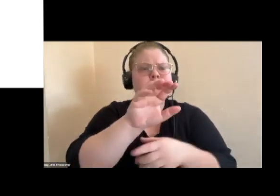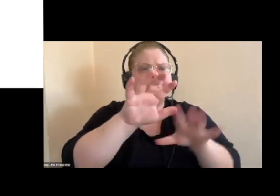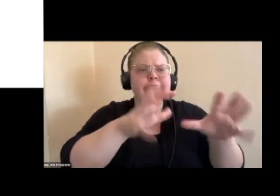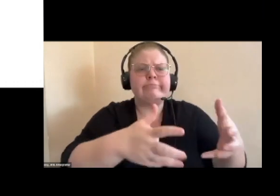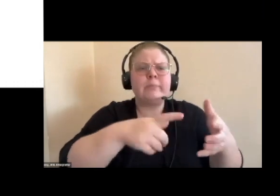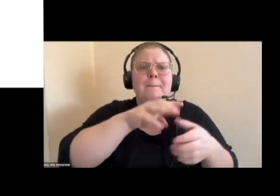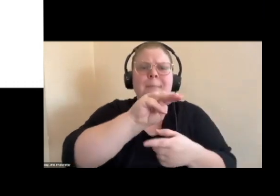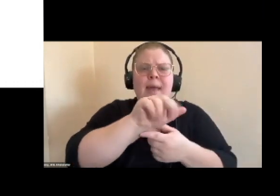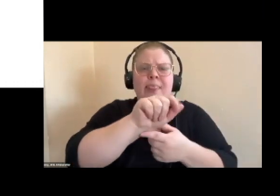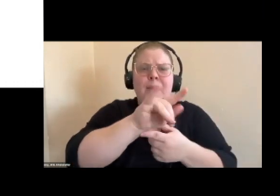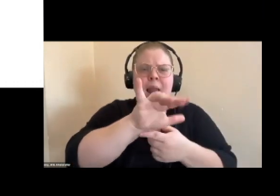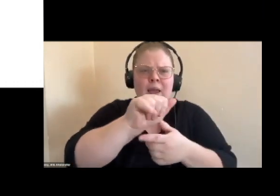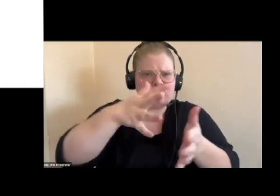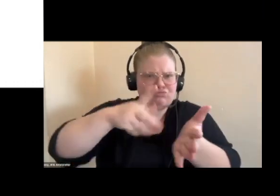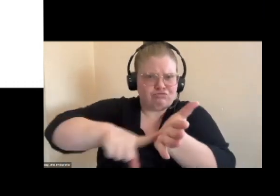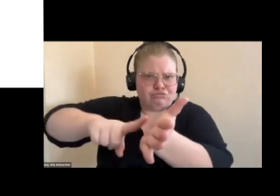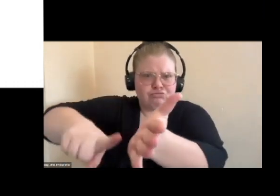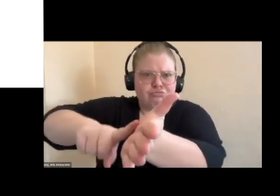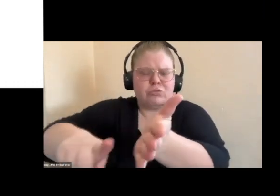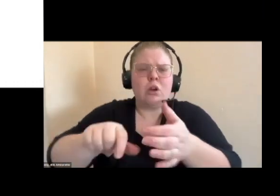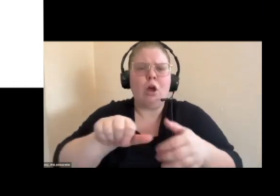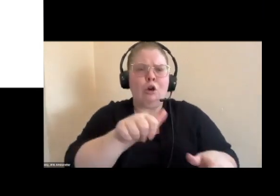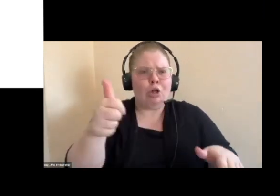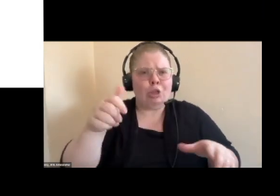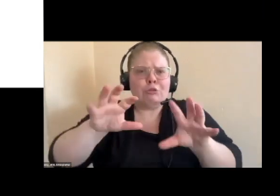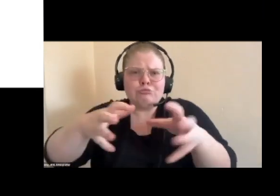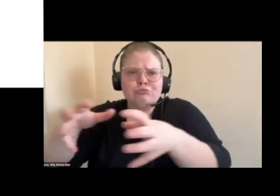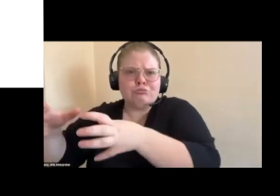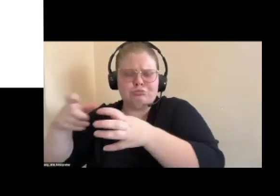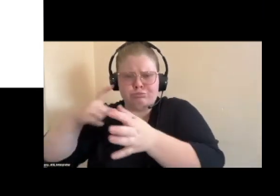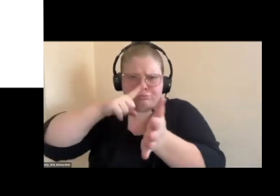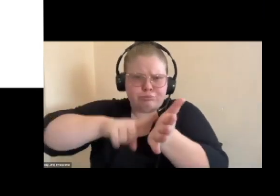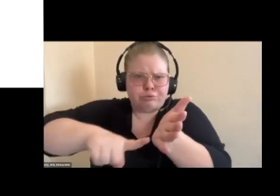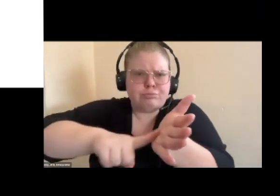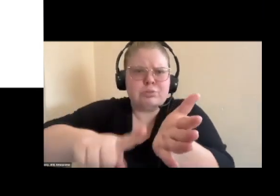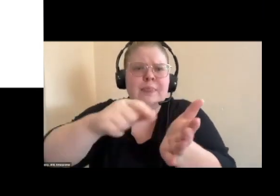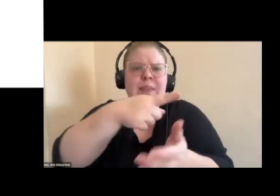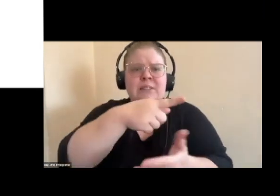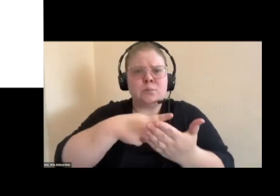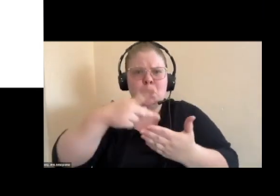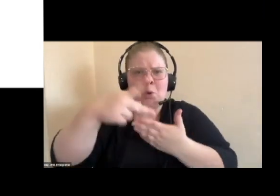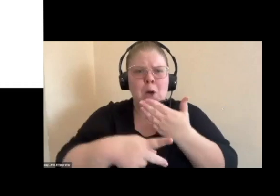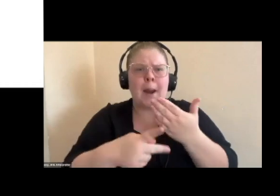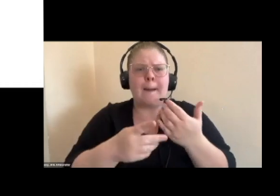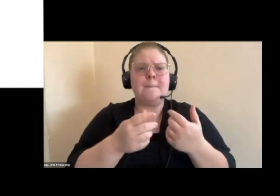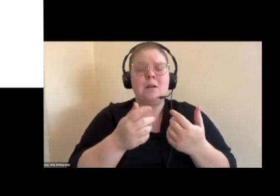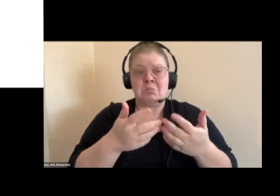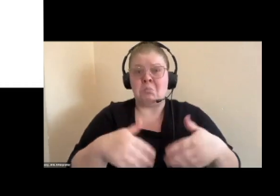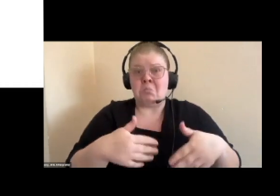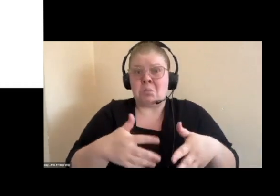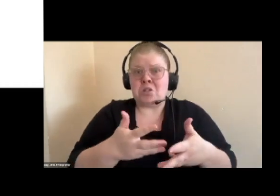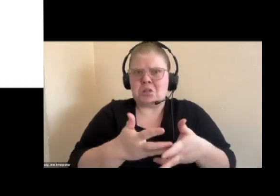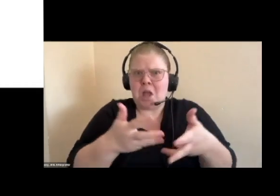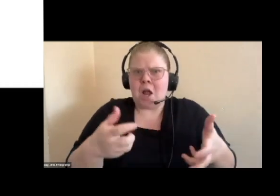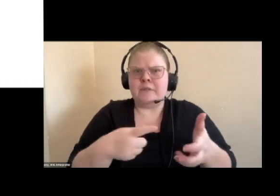They really study this program and transitions. It's some of the best research I think we have on the benefits of